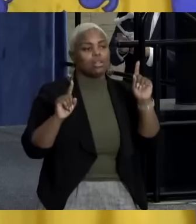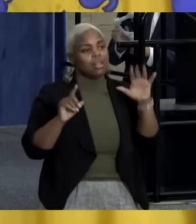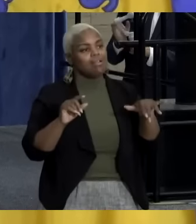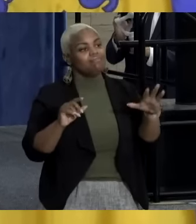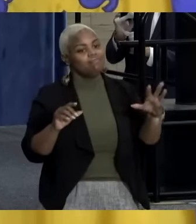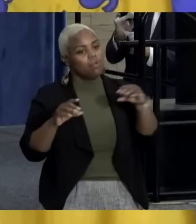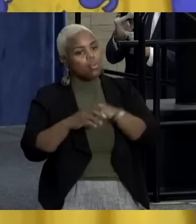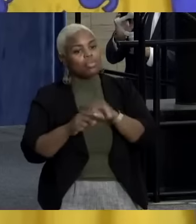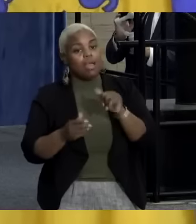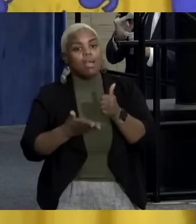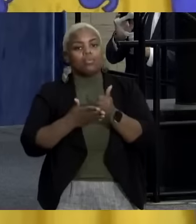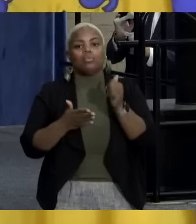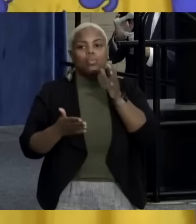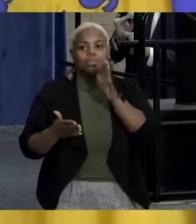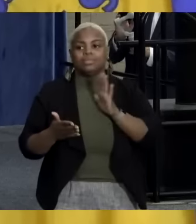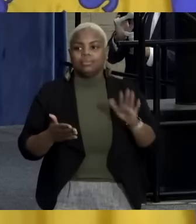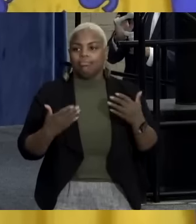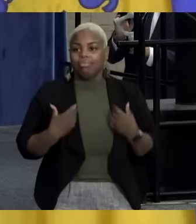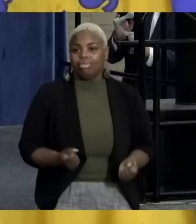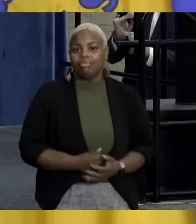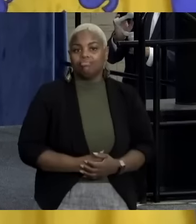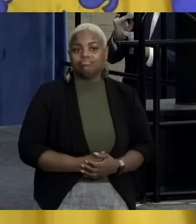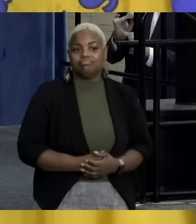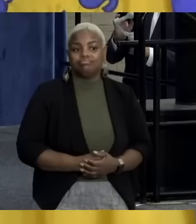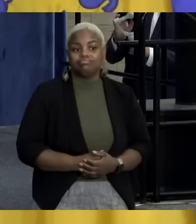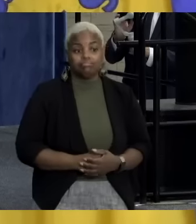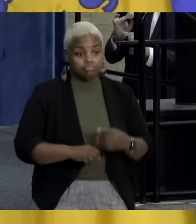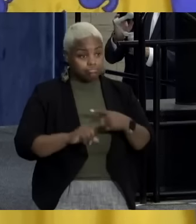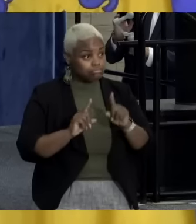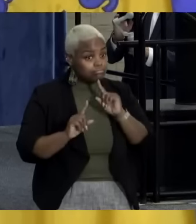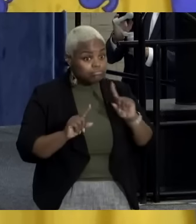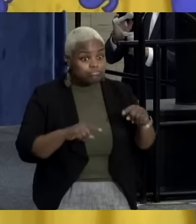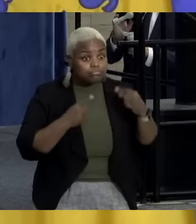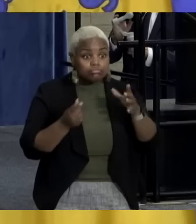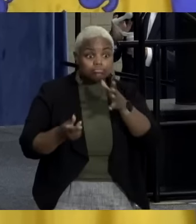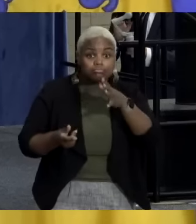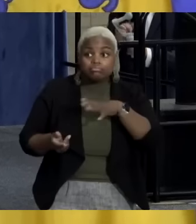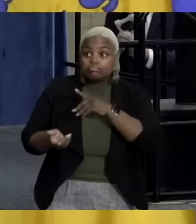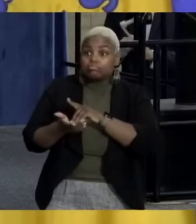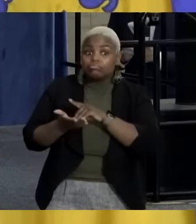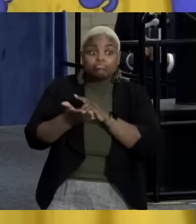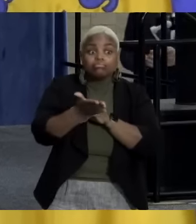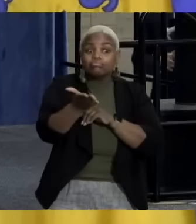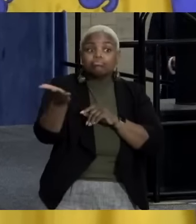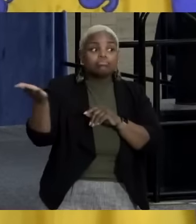and yet we have told women and their doctors the exact opposite. Tens of millions of women